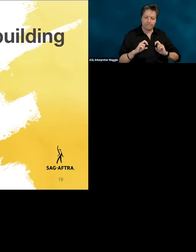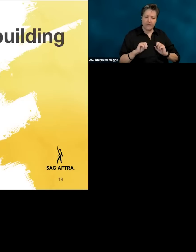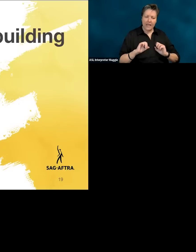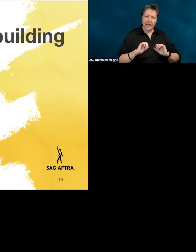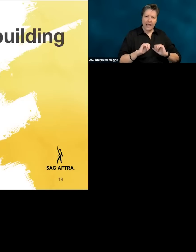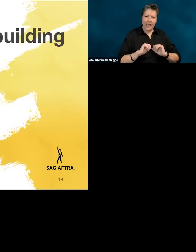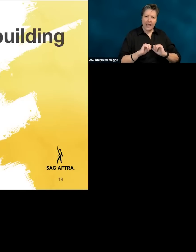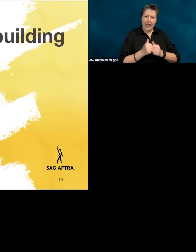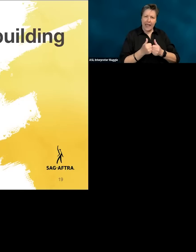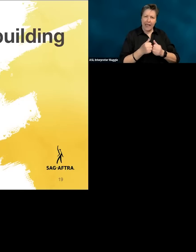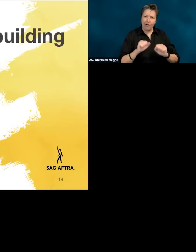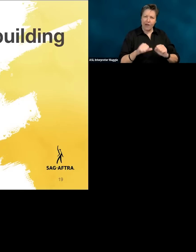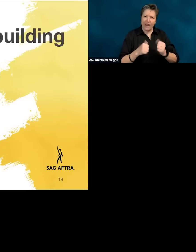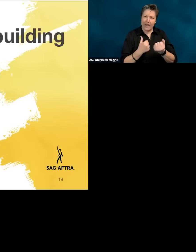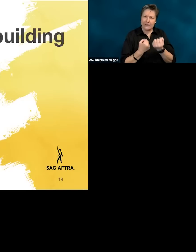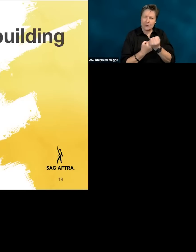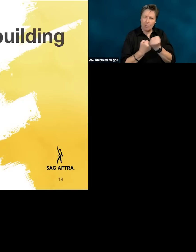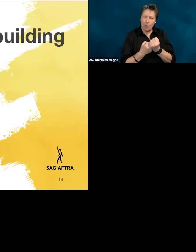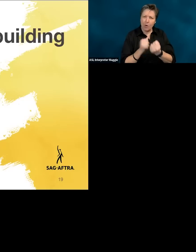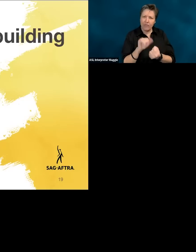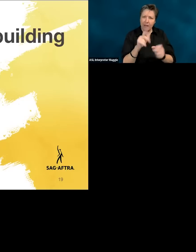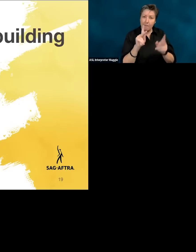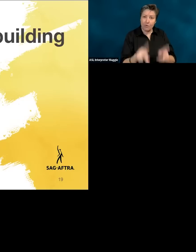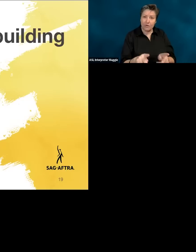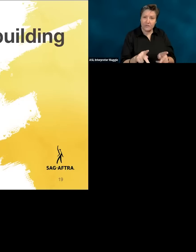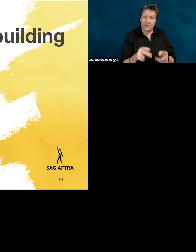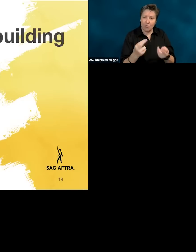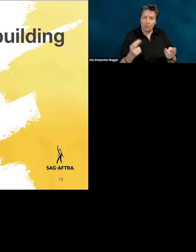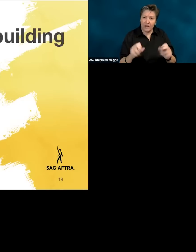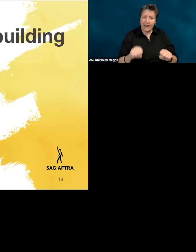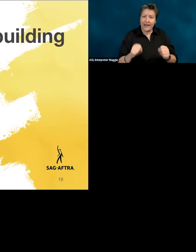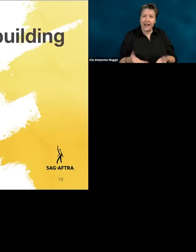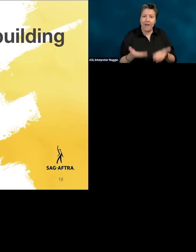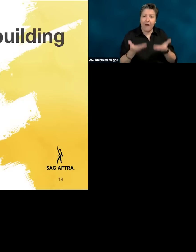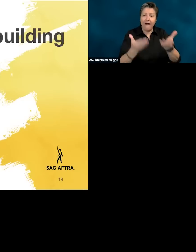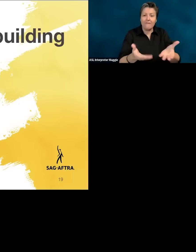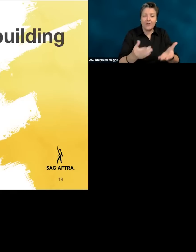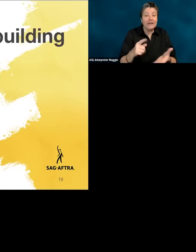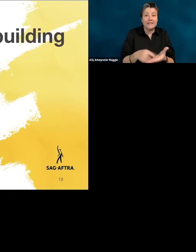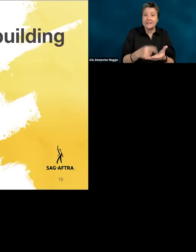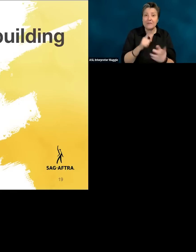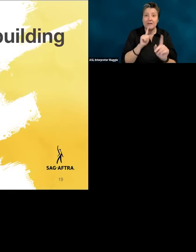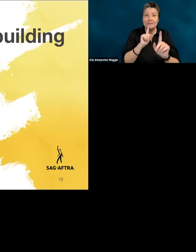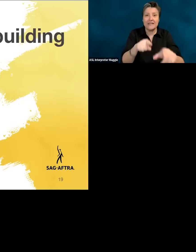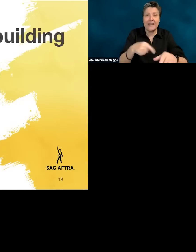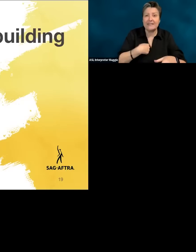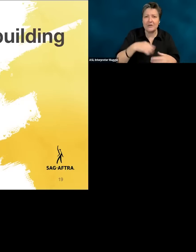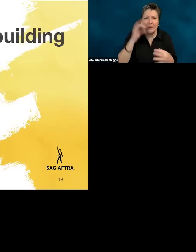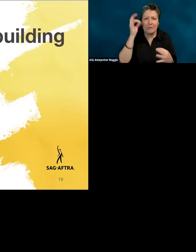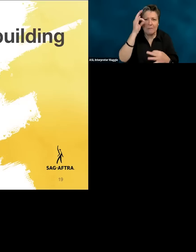A resource I can offer?" Sometimes they're answering and you will have no idea of how to support them.